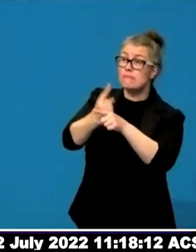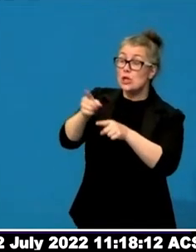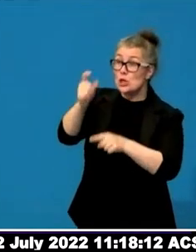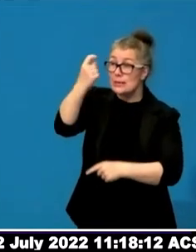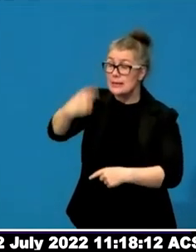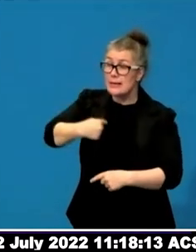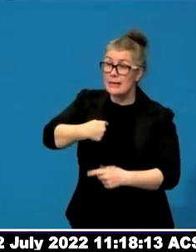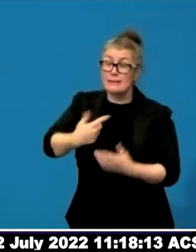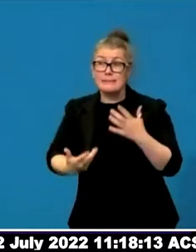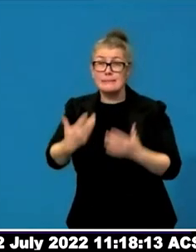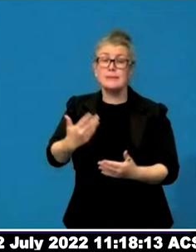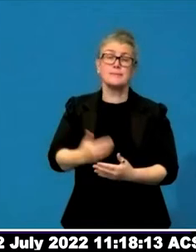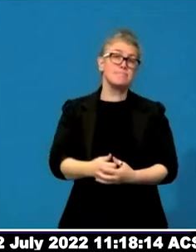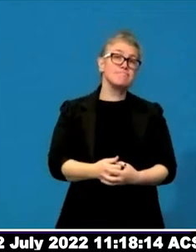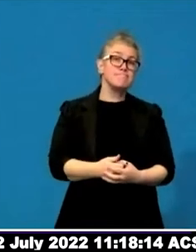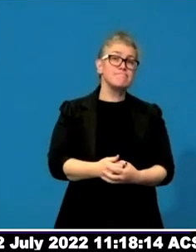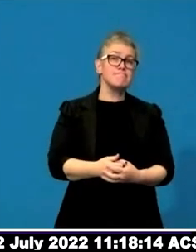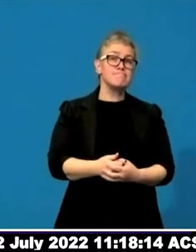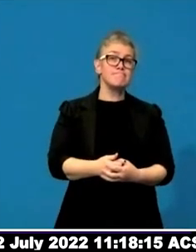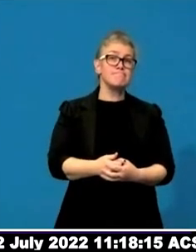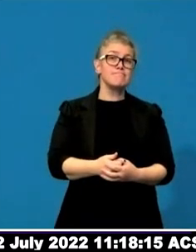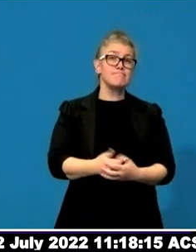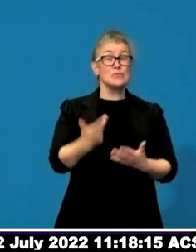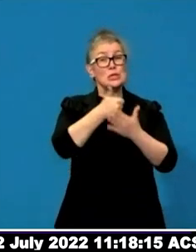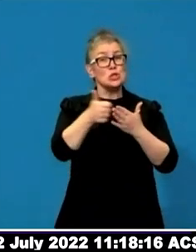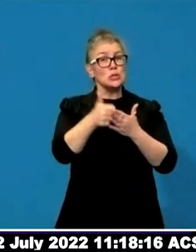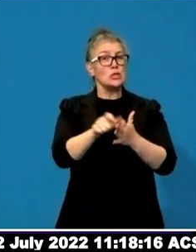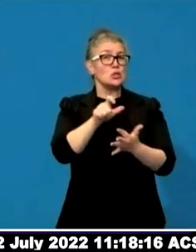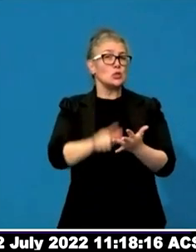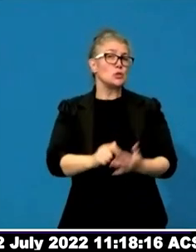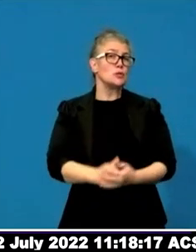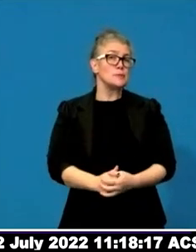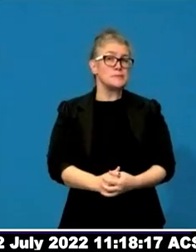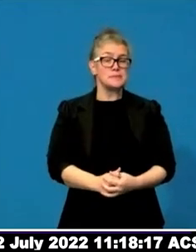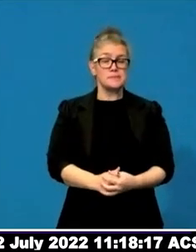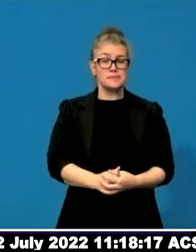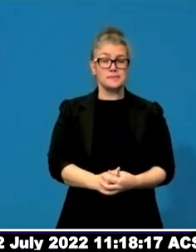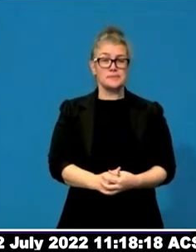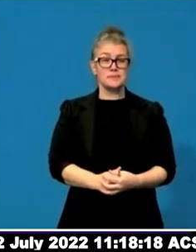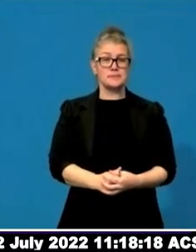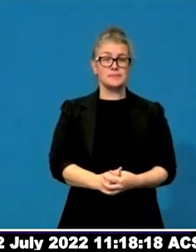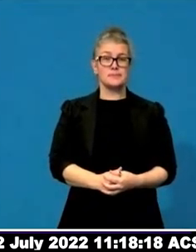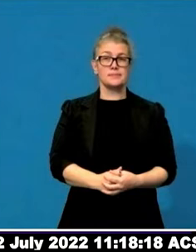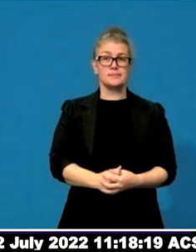So, yes, that's - that's a fairly standard tool. This is not a question.